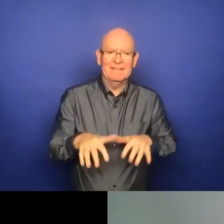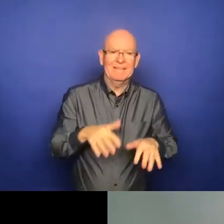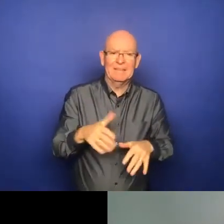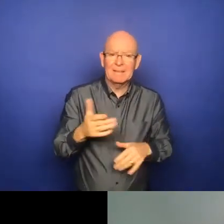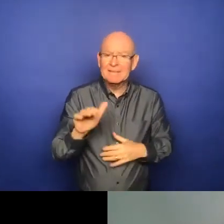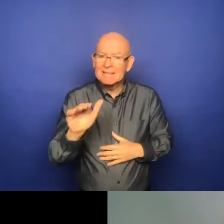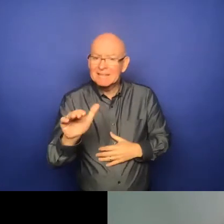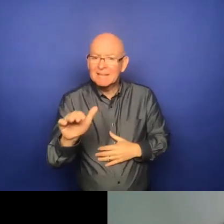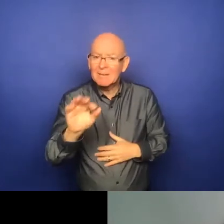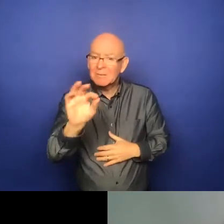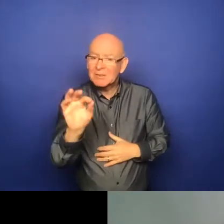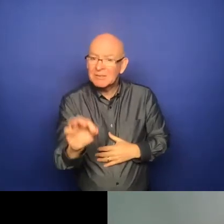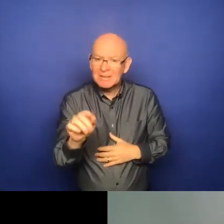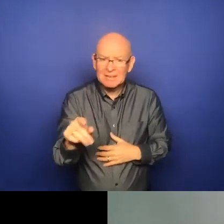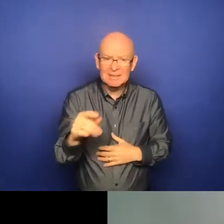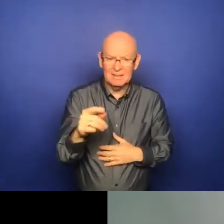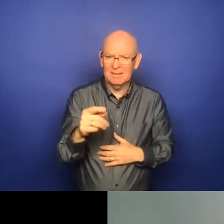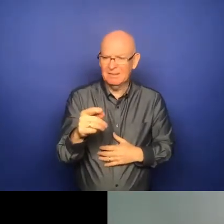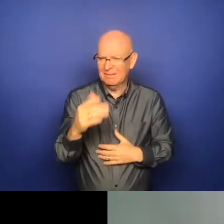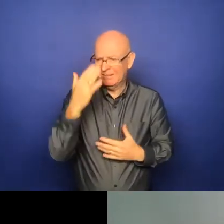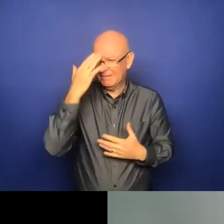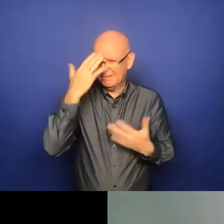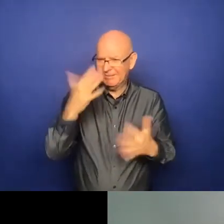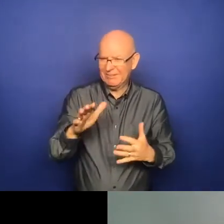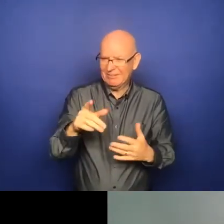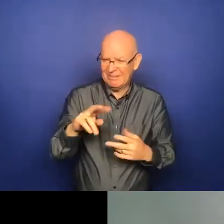hearing difficulty. But there are standard techniques that